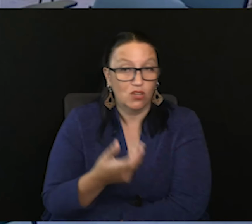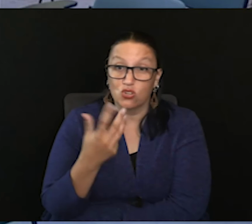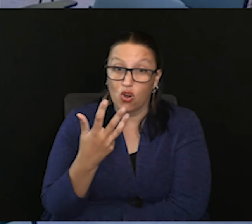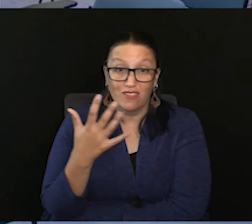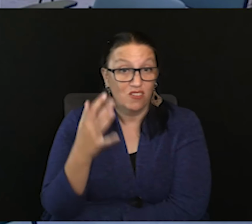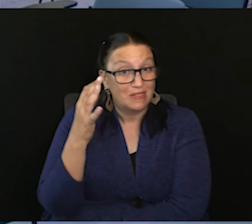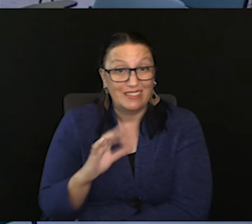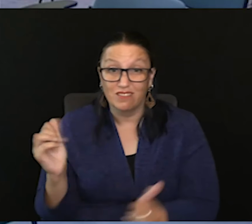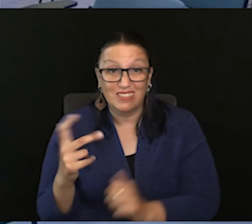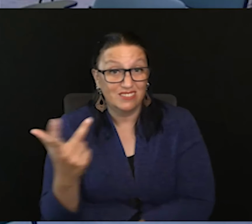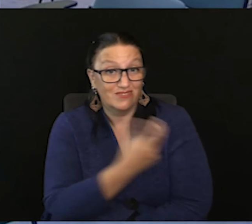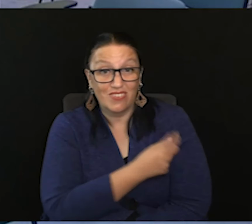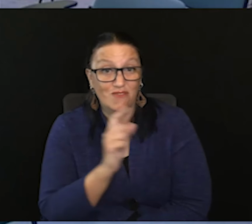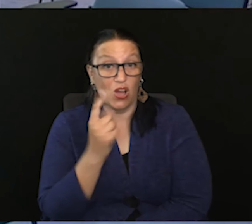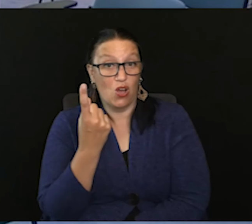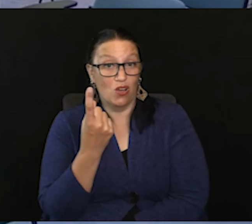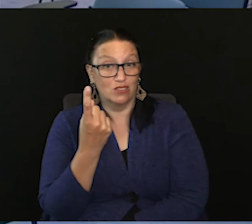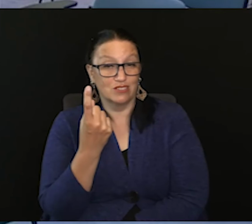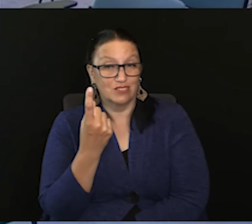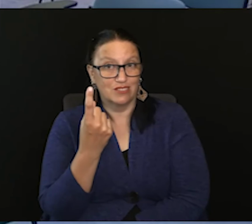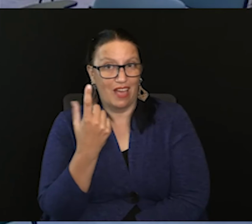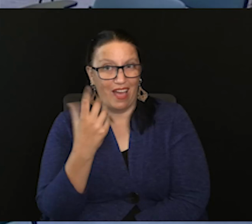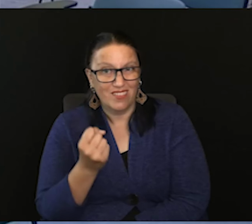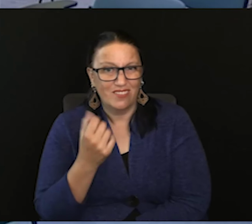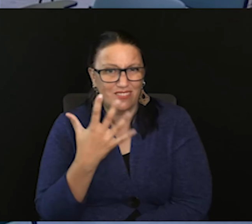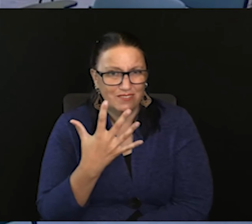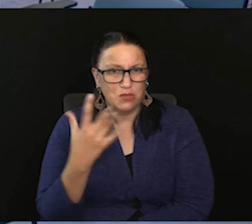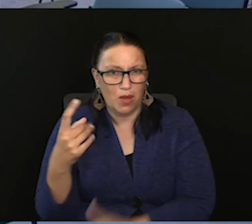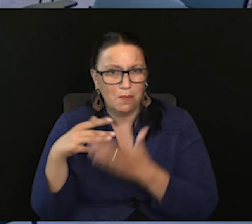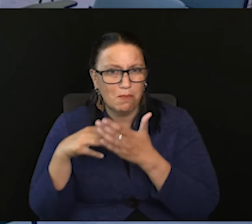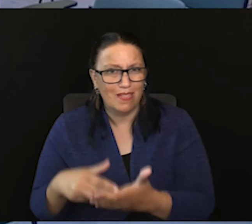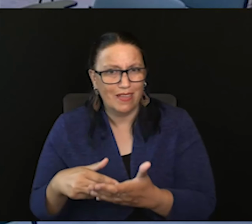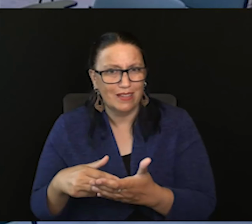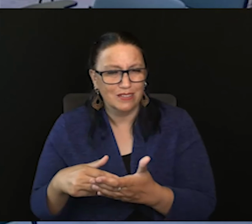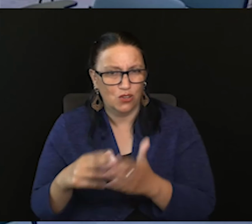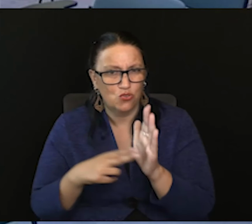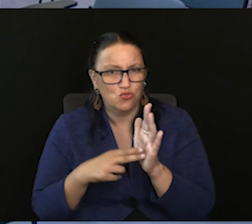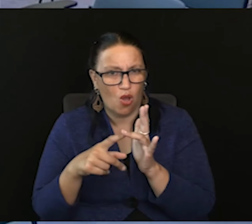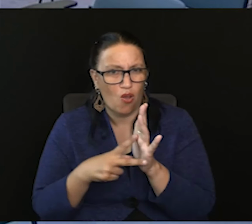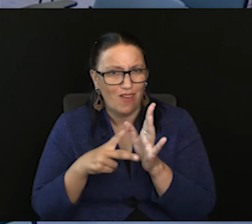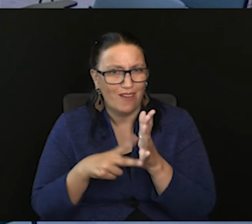given that we're at 95% first dose on this 51 million doses of Novavax coming in?